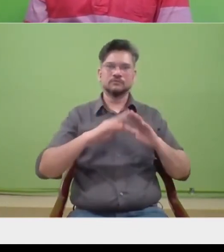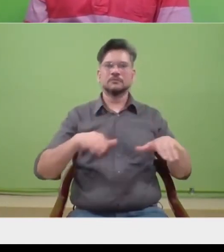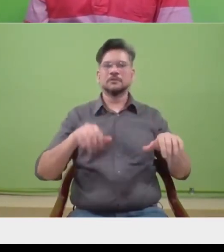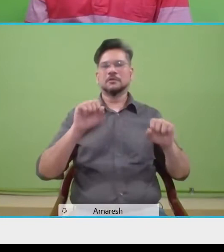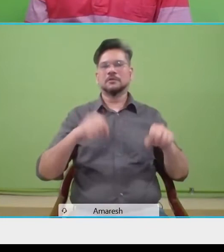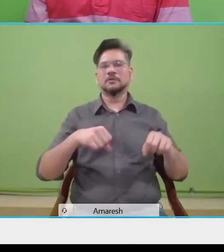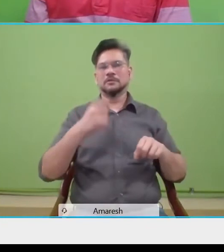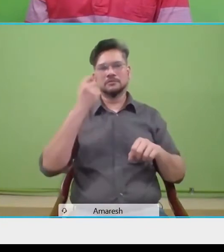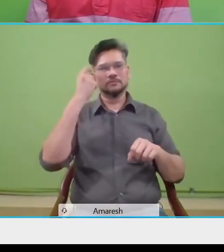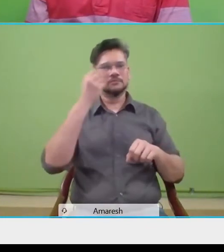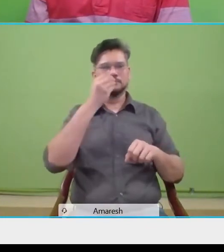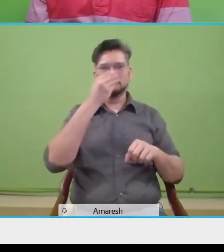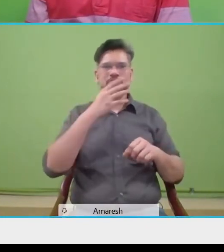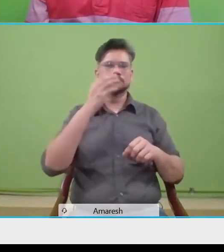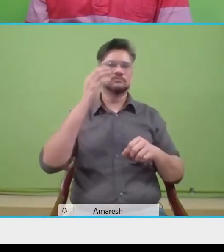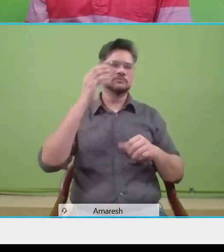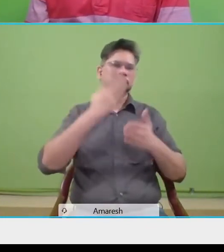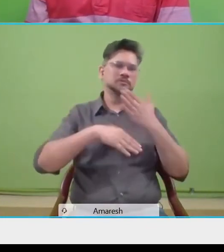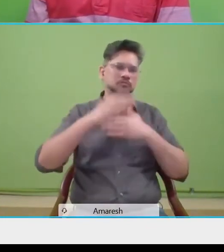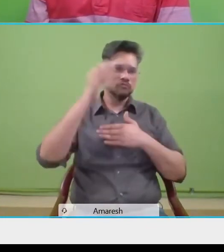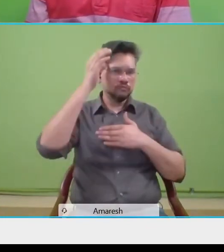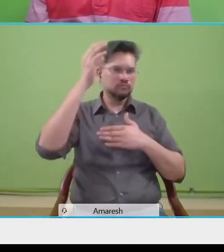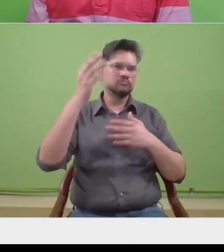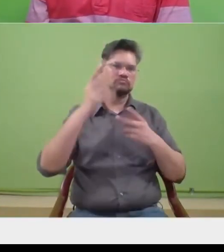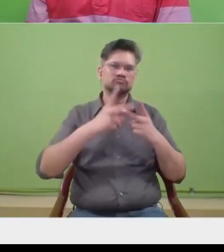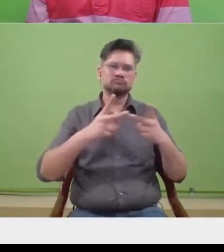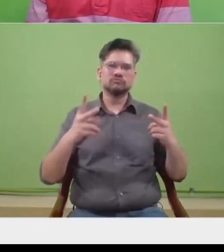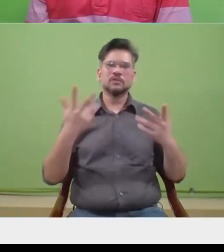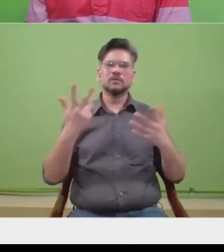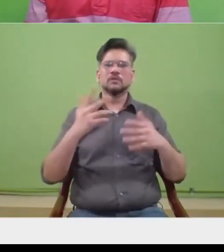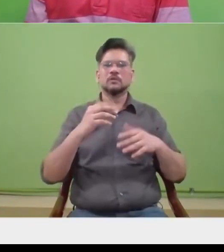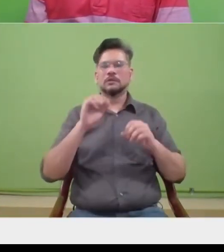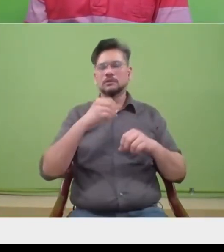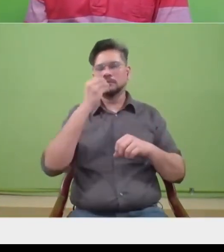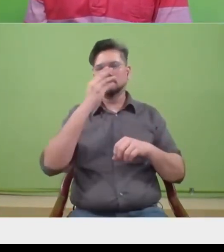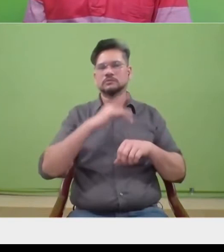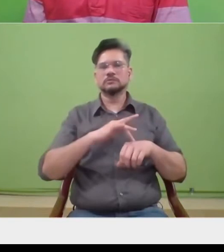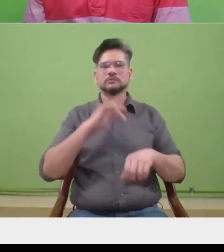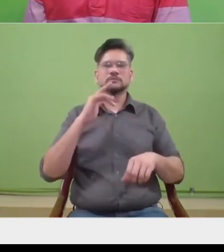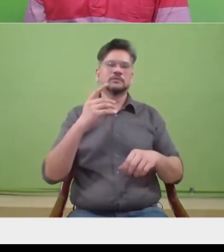of disability much better they will be more sensitive to people with disability and they